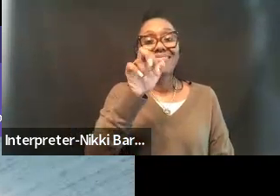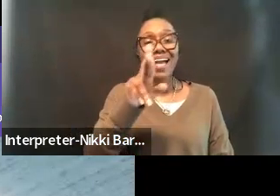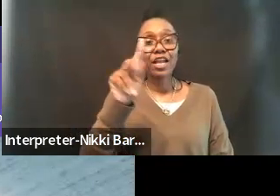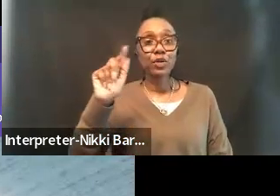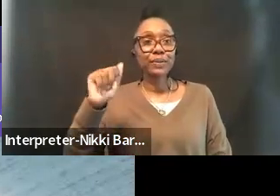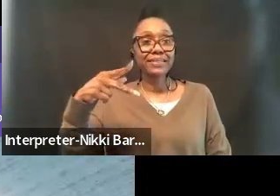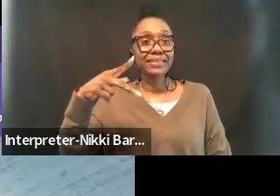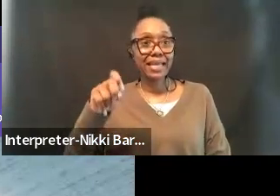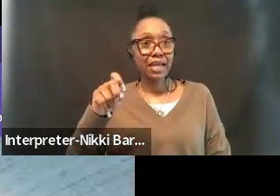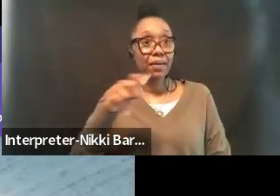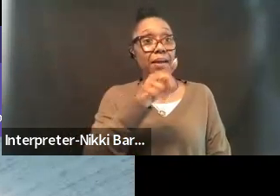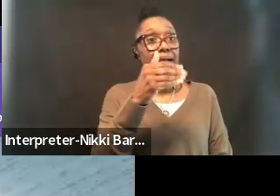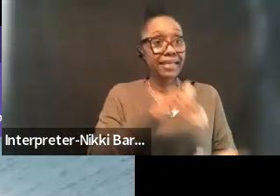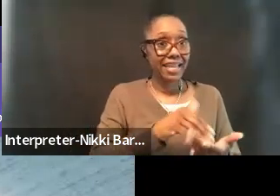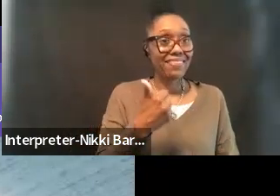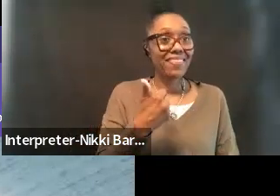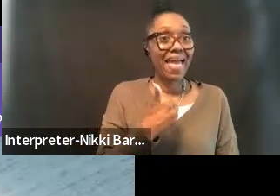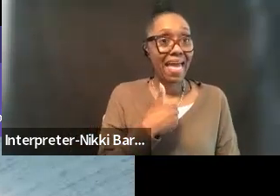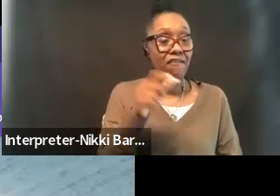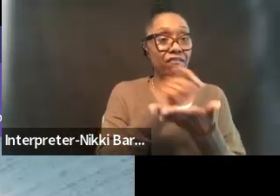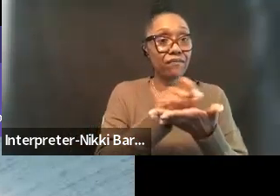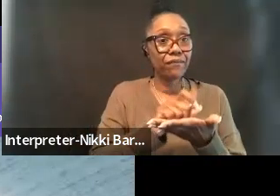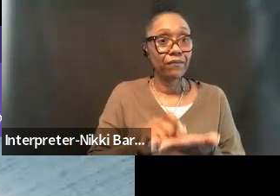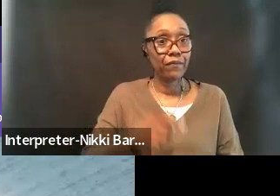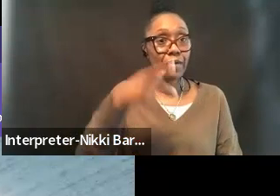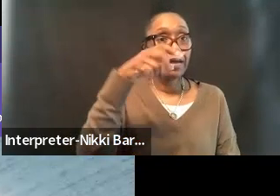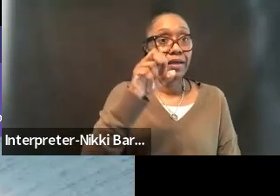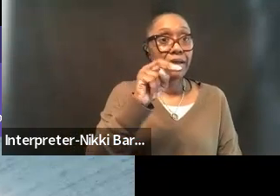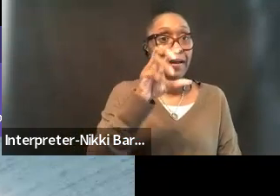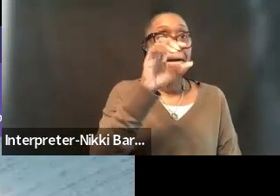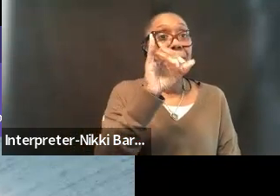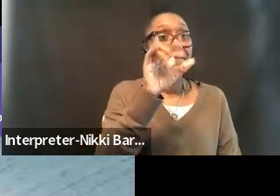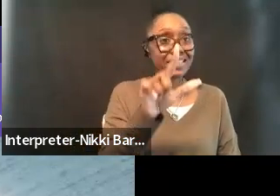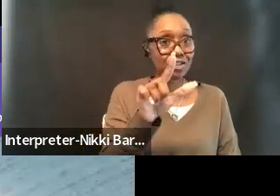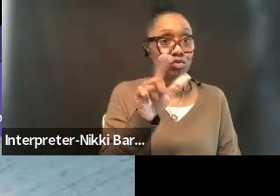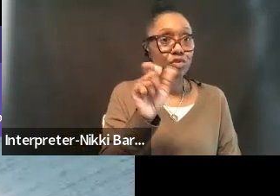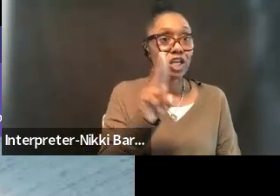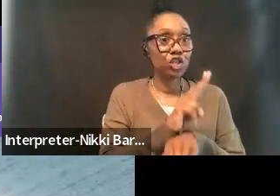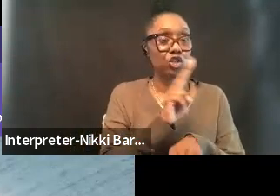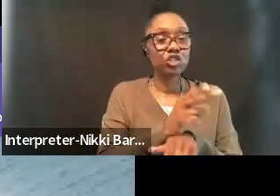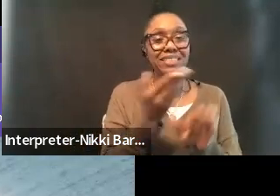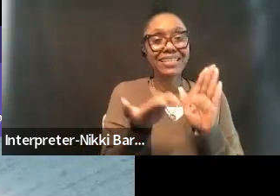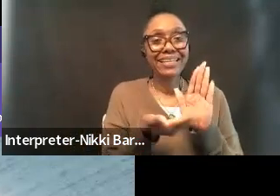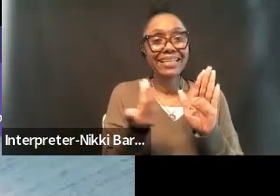So this is a, you know, just a way to have them write with pencils that are more, easily to grip.